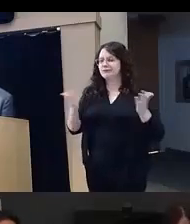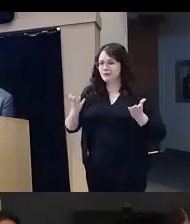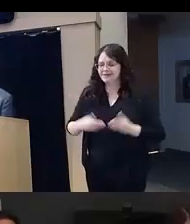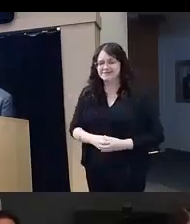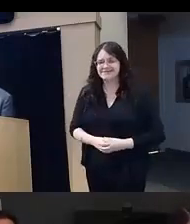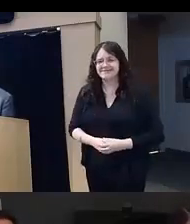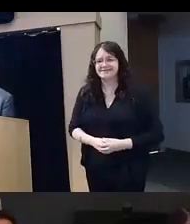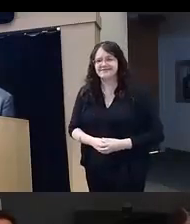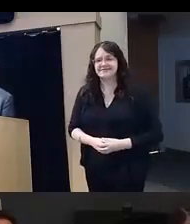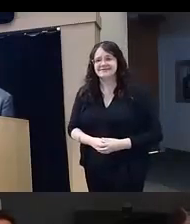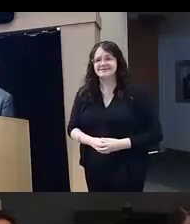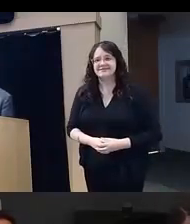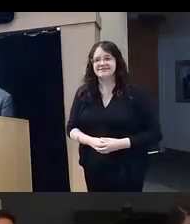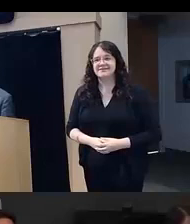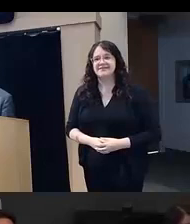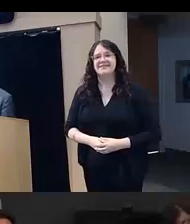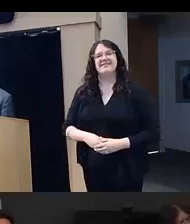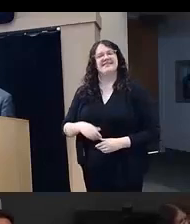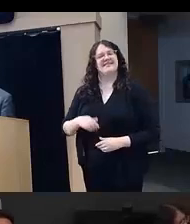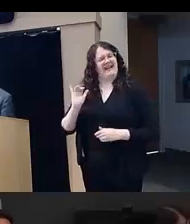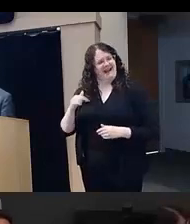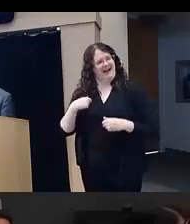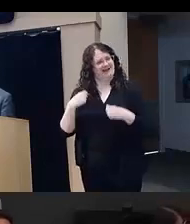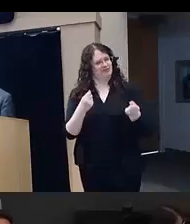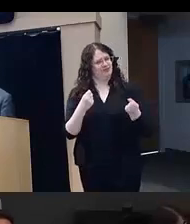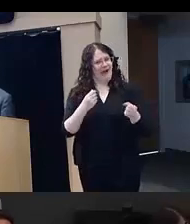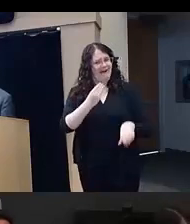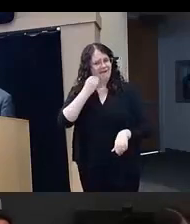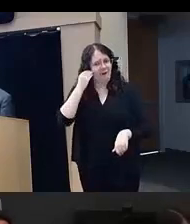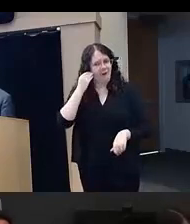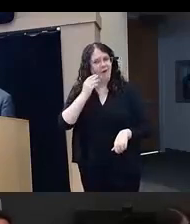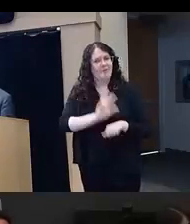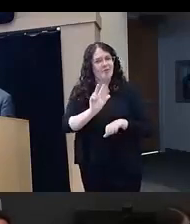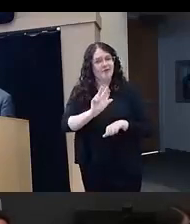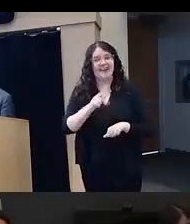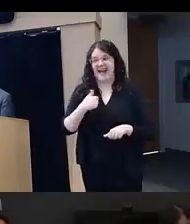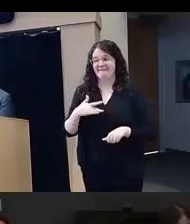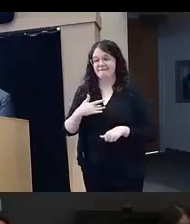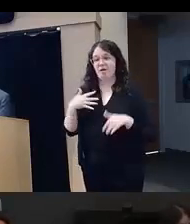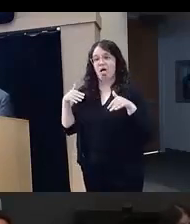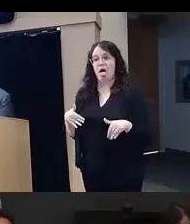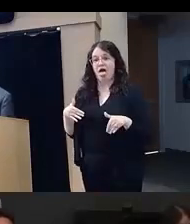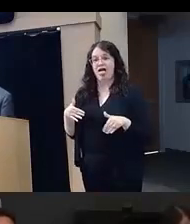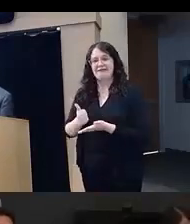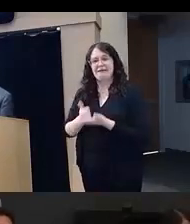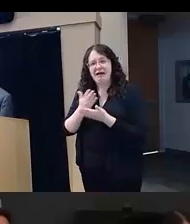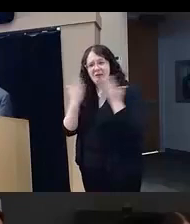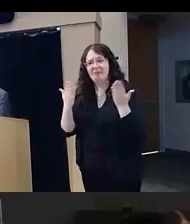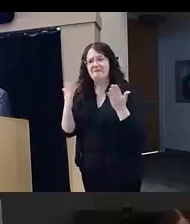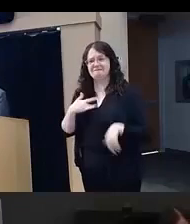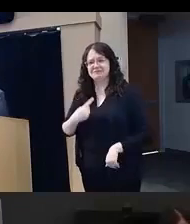to my home at 3am that evening was not a feeling of helplessness or disappointment or whatever I